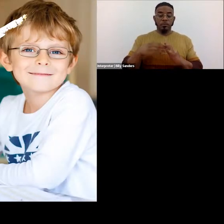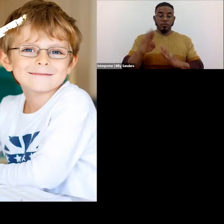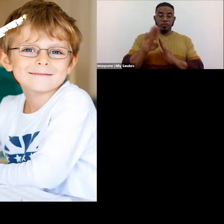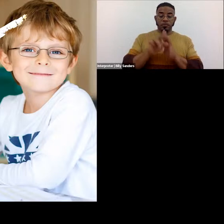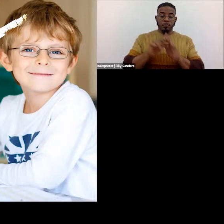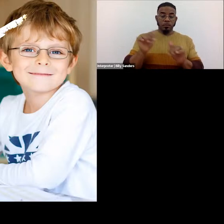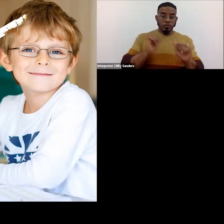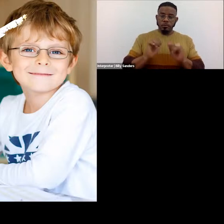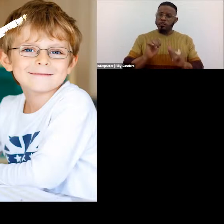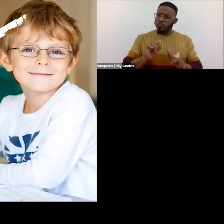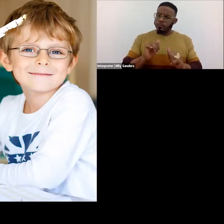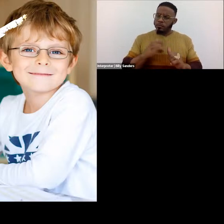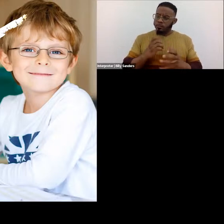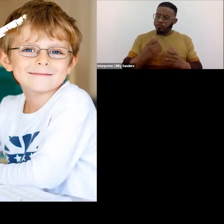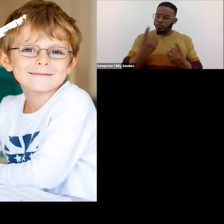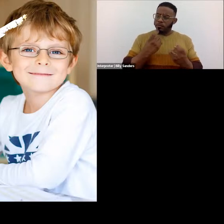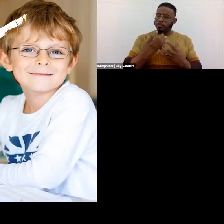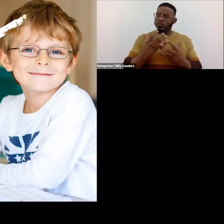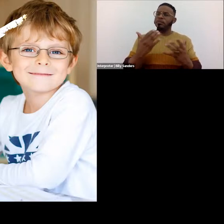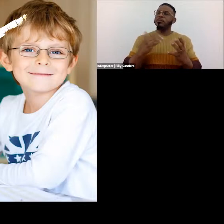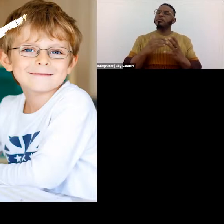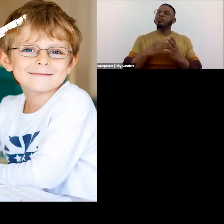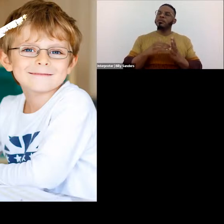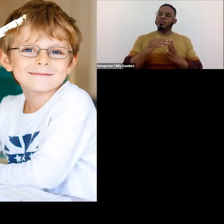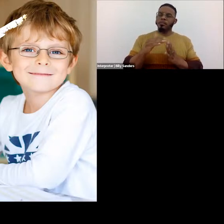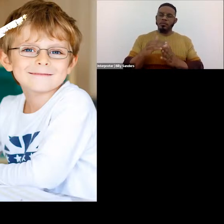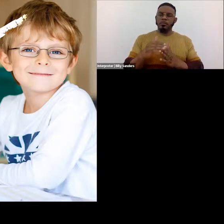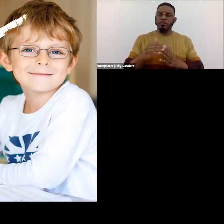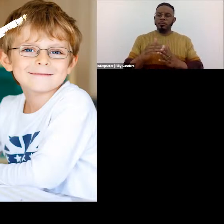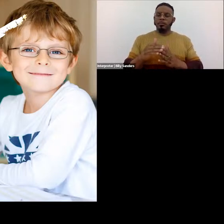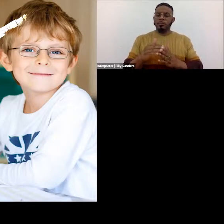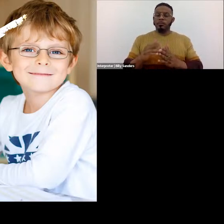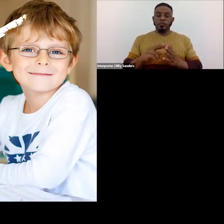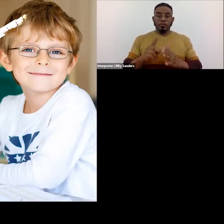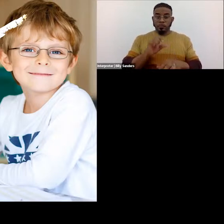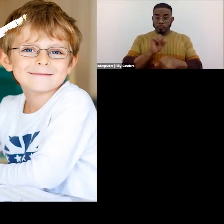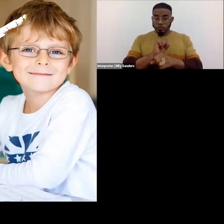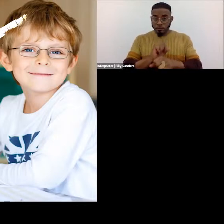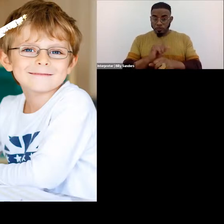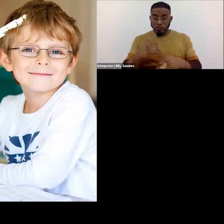And we do get this question fairly bit as well. When you're employing a young performer,